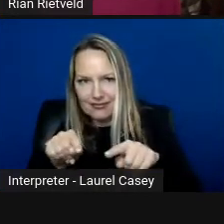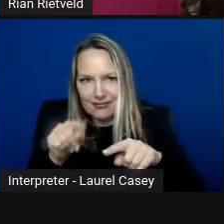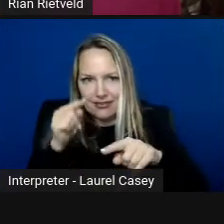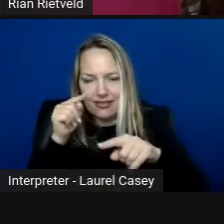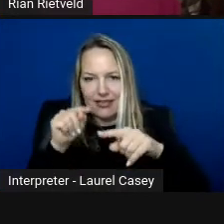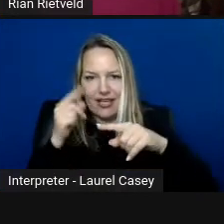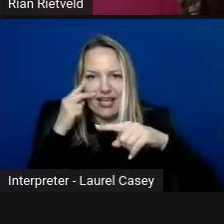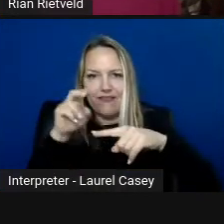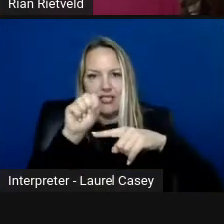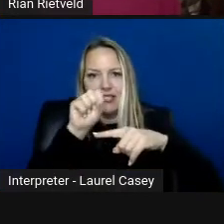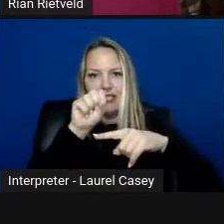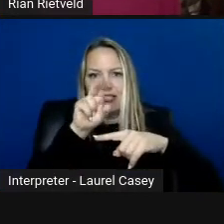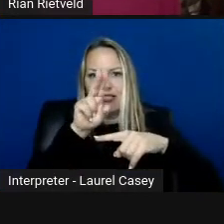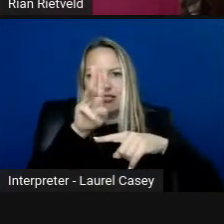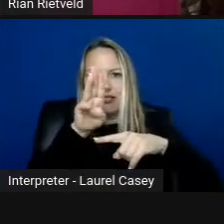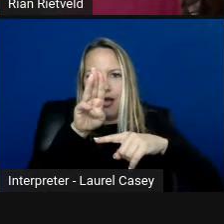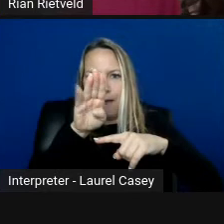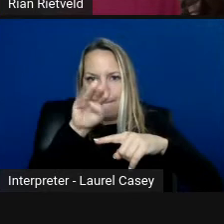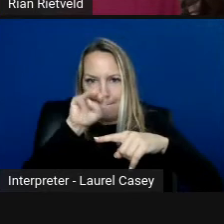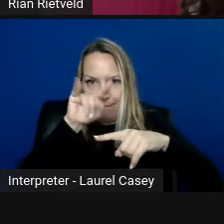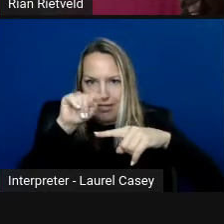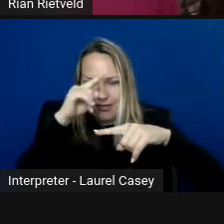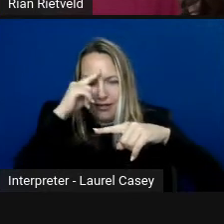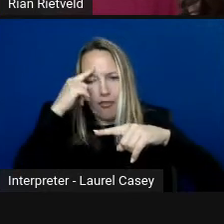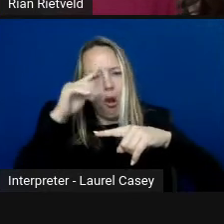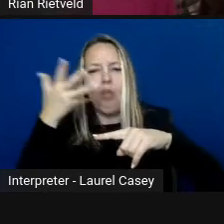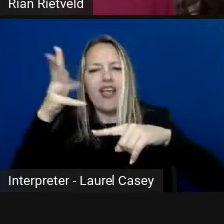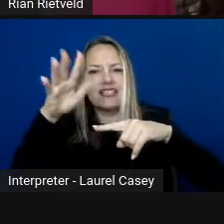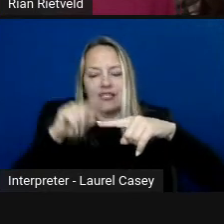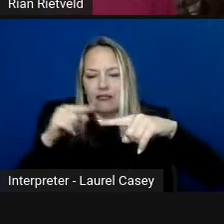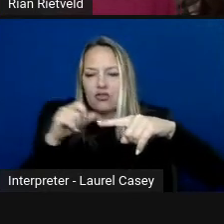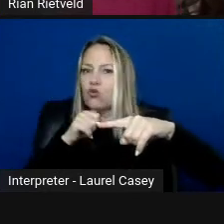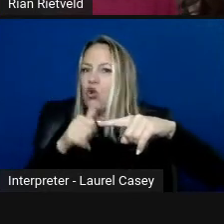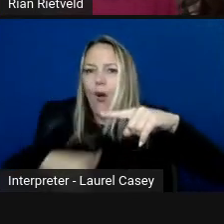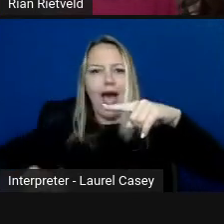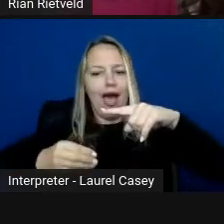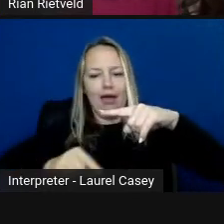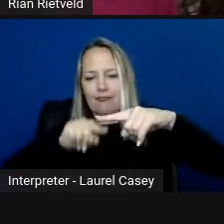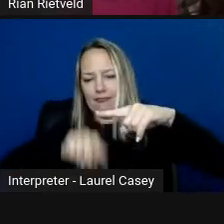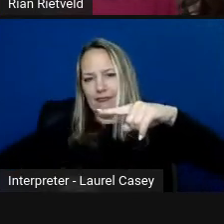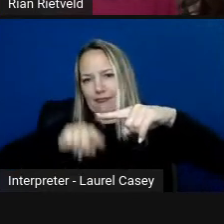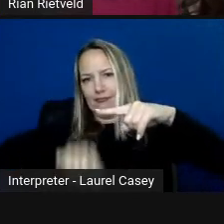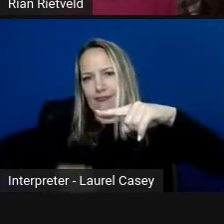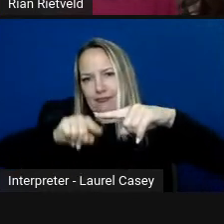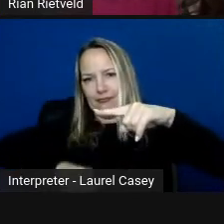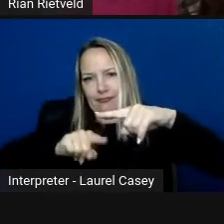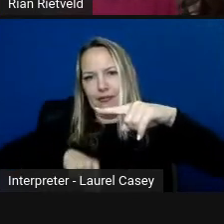because they think the submit button is the end of the form. Don't put other information under the button.